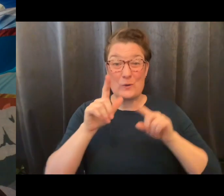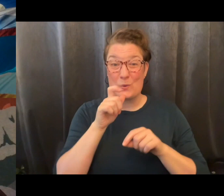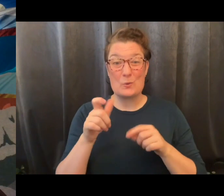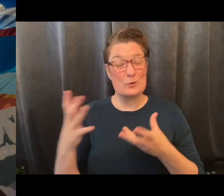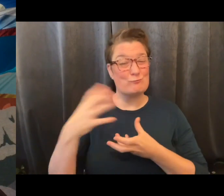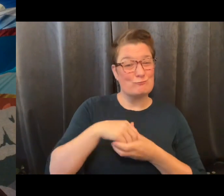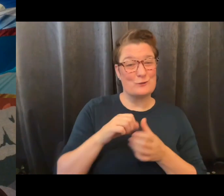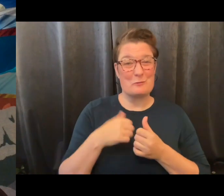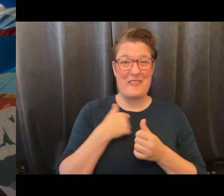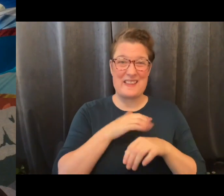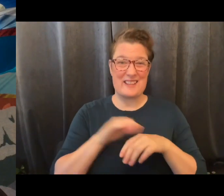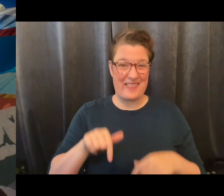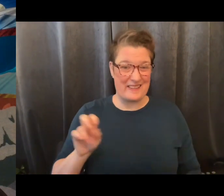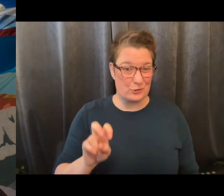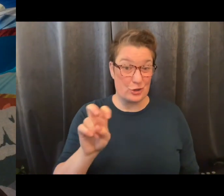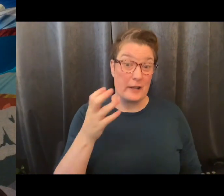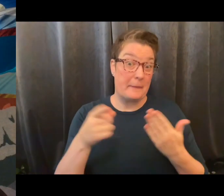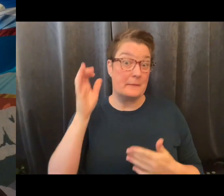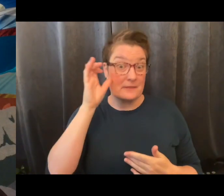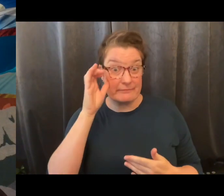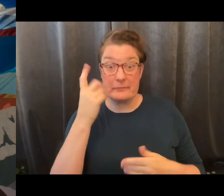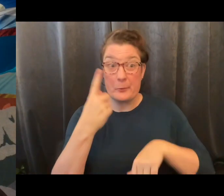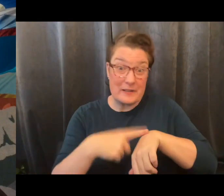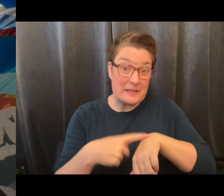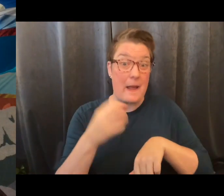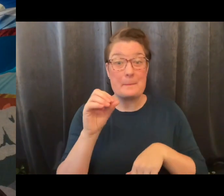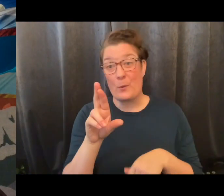you've only listened to one or two episodes or you've listened to every